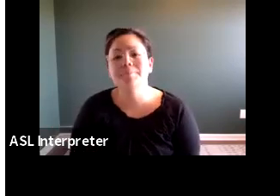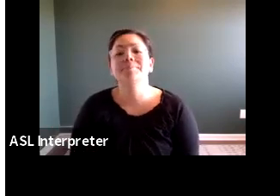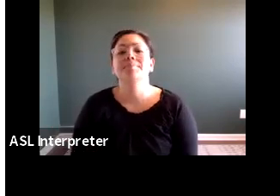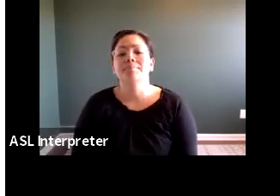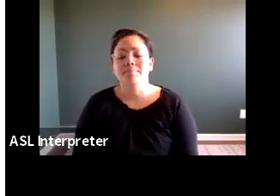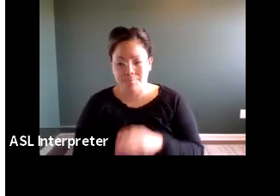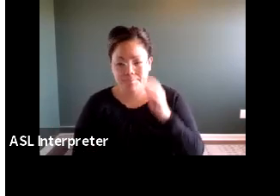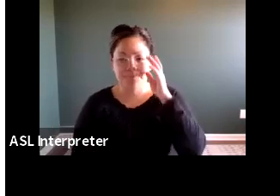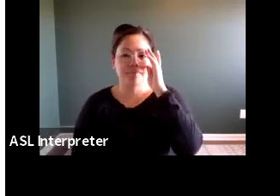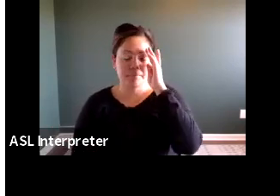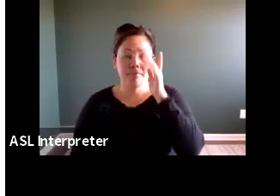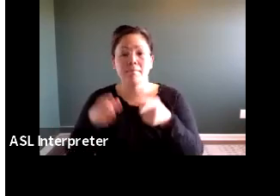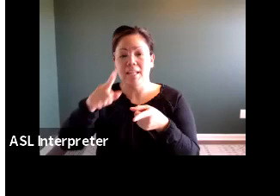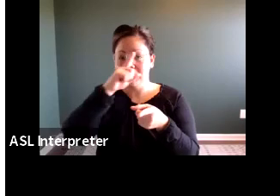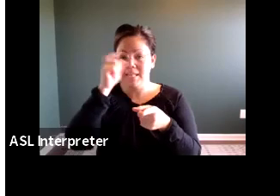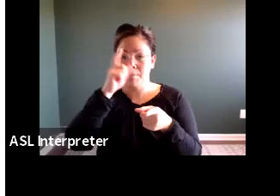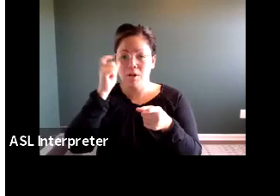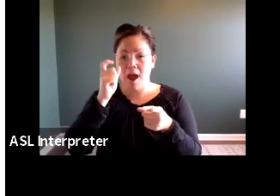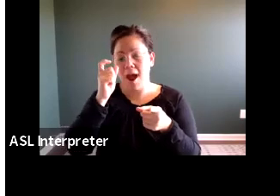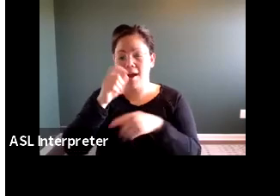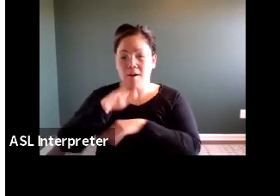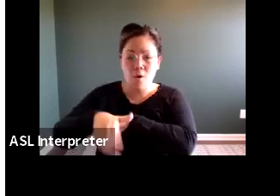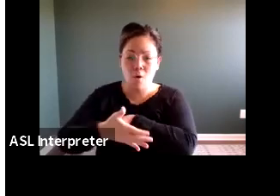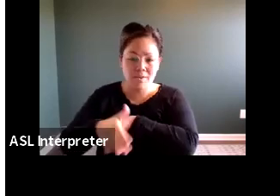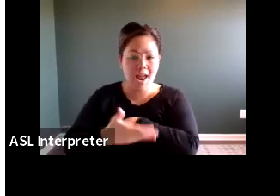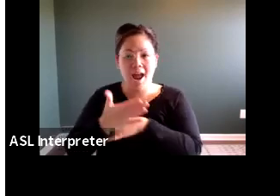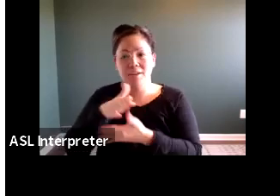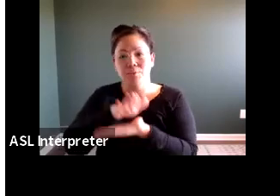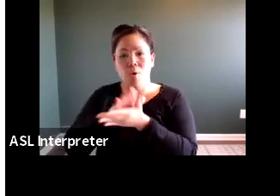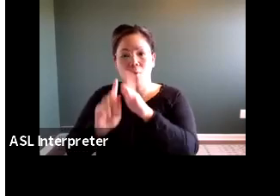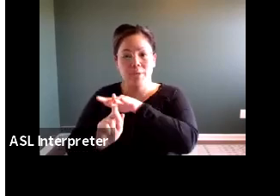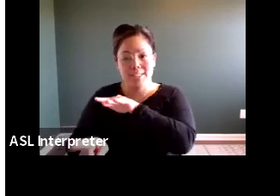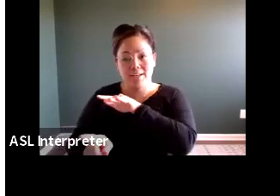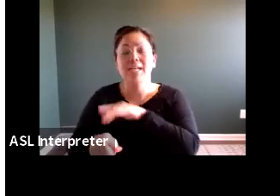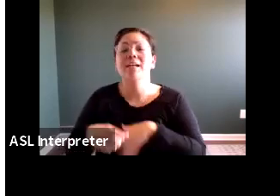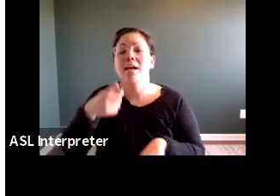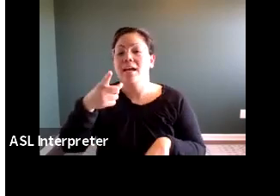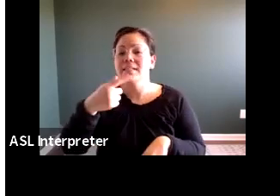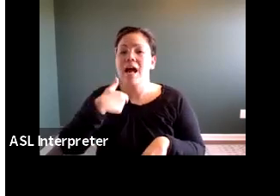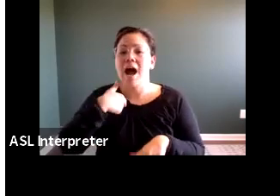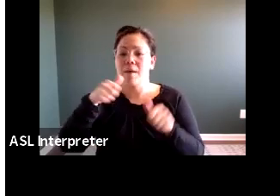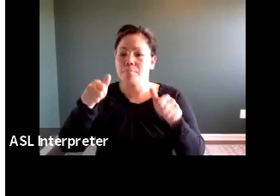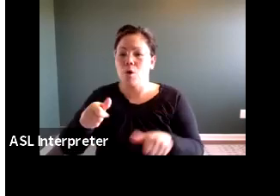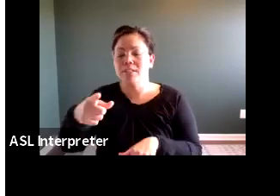So a summer overnight school retreat. This is just, I put this up there to say that testing is really limited.